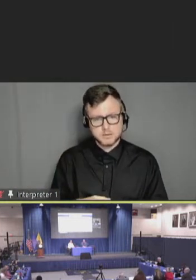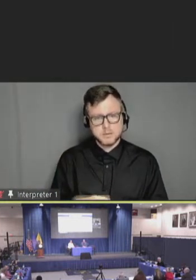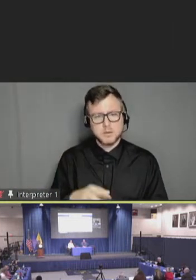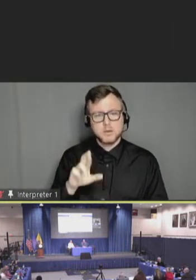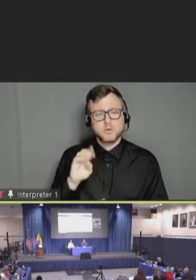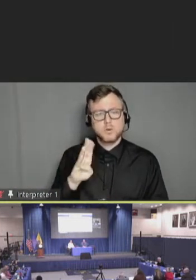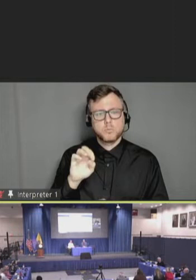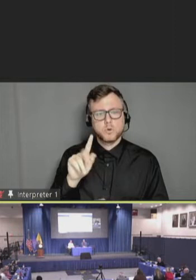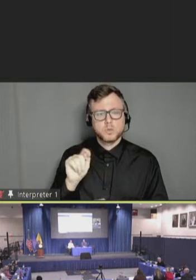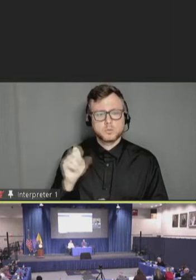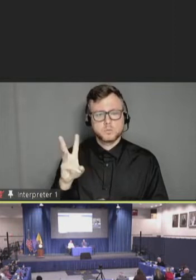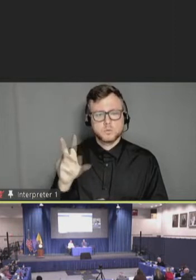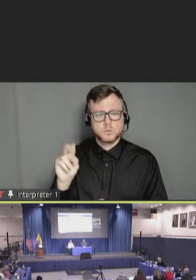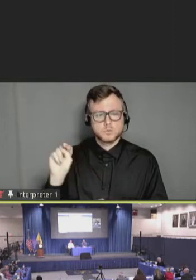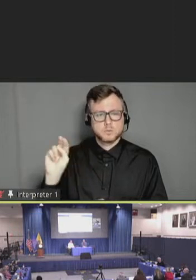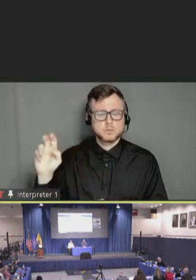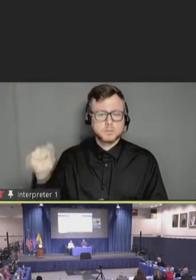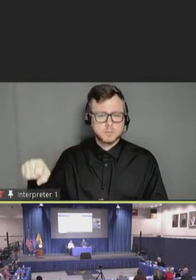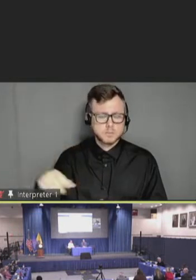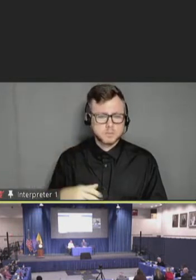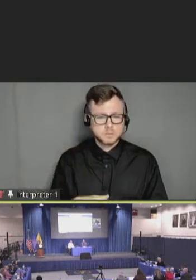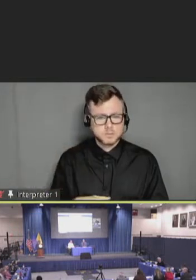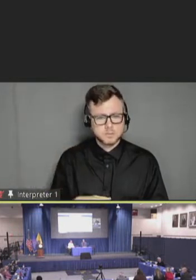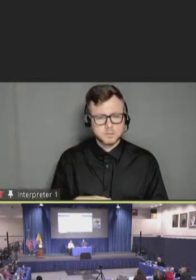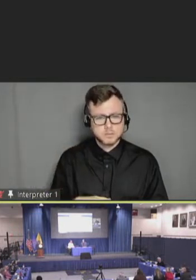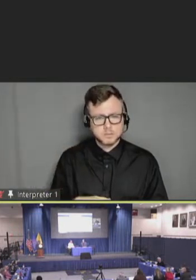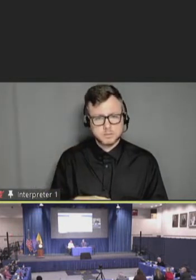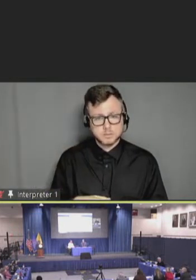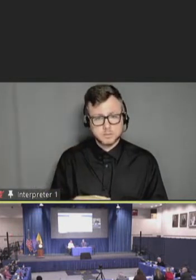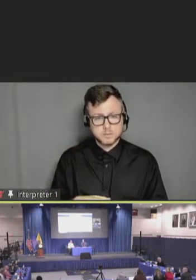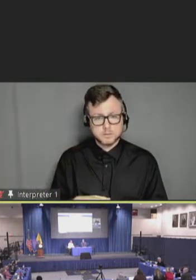Ann Aikin: Robert Swanson? Robert Swanson: Yes.